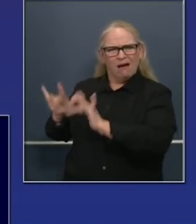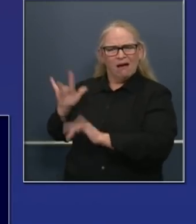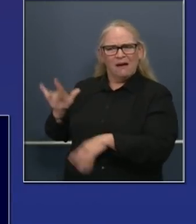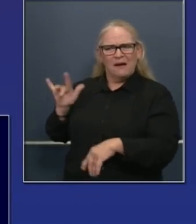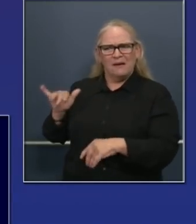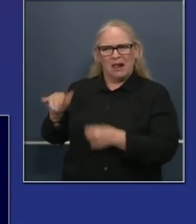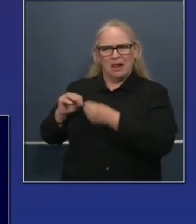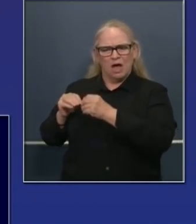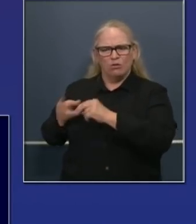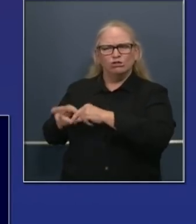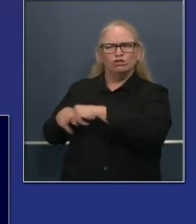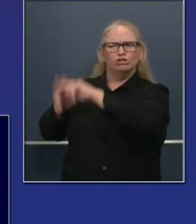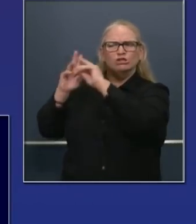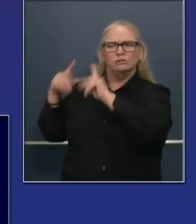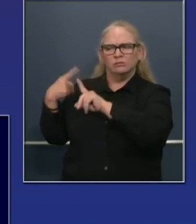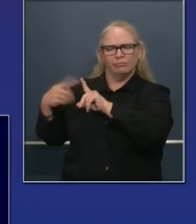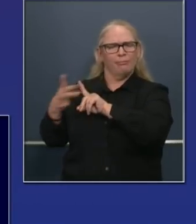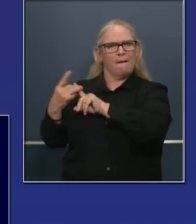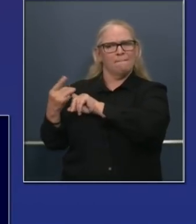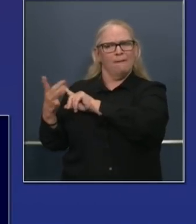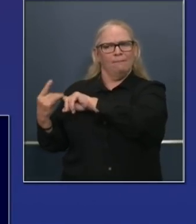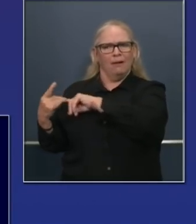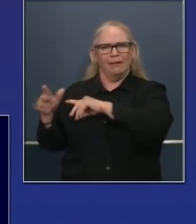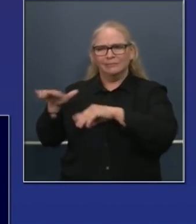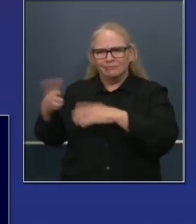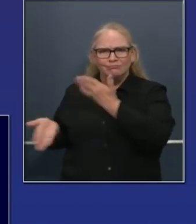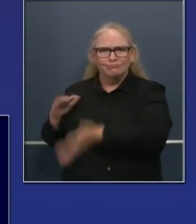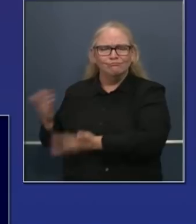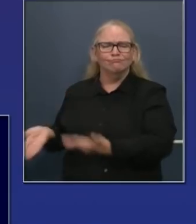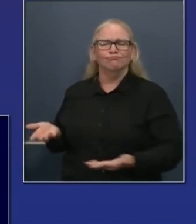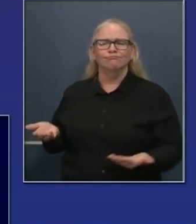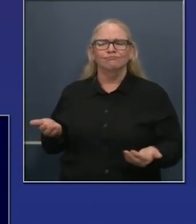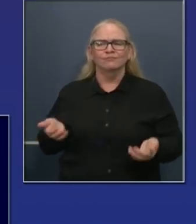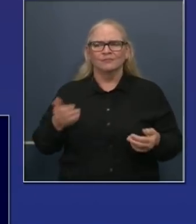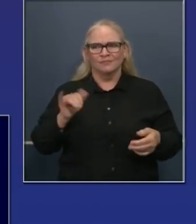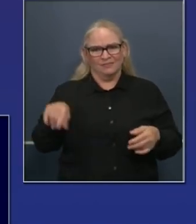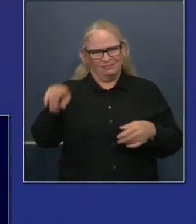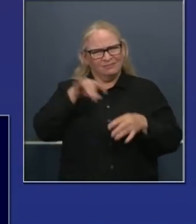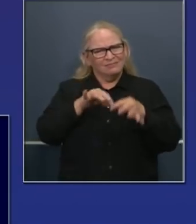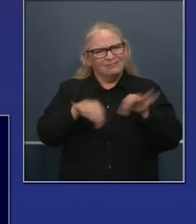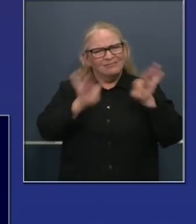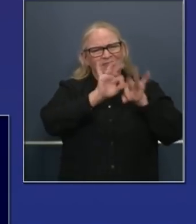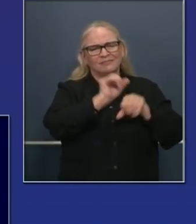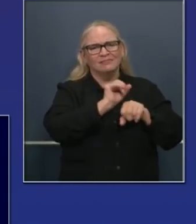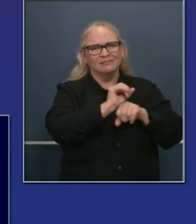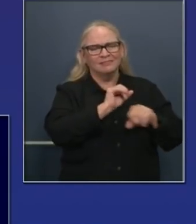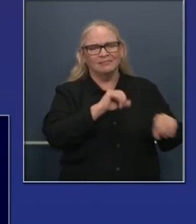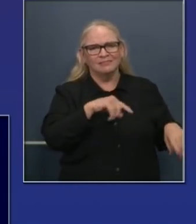IMPACTED NOT ONLY BY THE SPREAD OF THE VIRUS BUT THE MORTALITY RELATED TO THE SPREAD OF THE